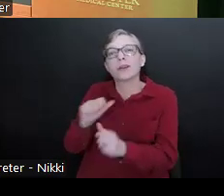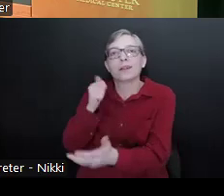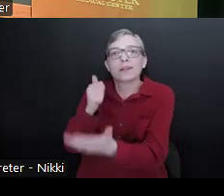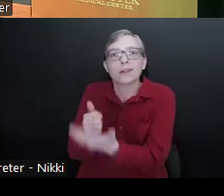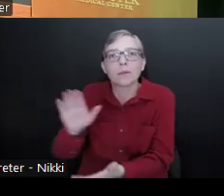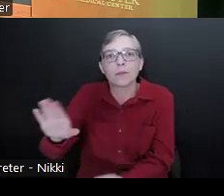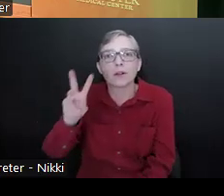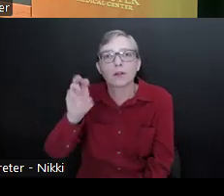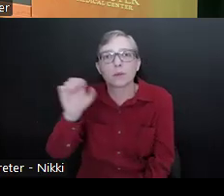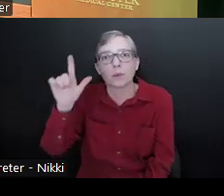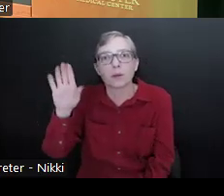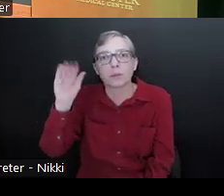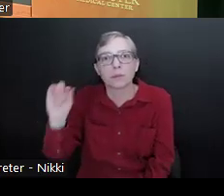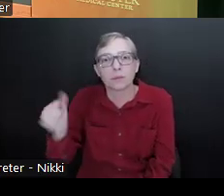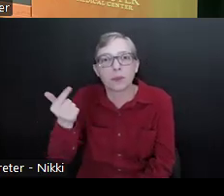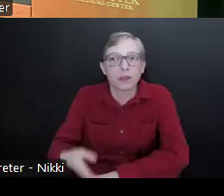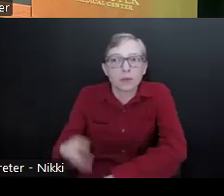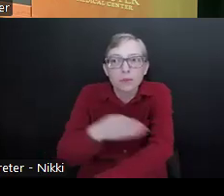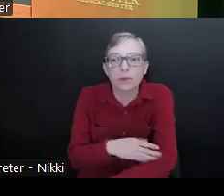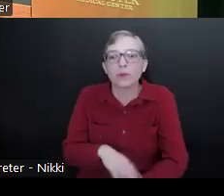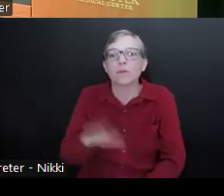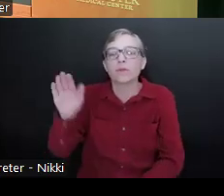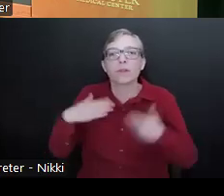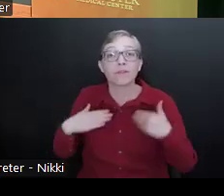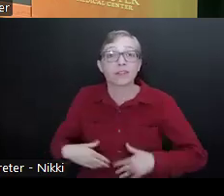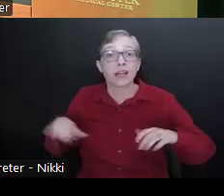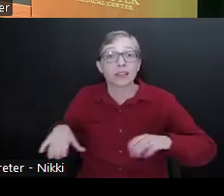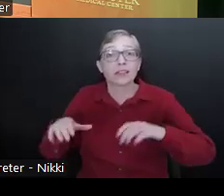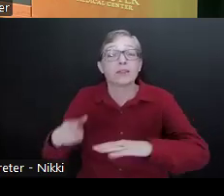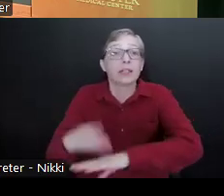uh physically active we can really encourage them uh in their recovery process and I think